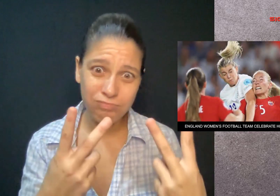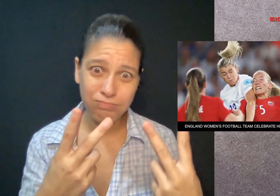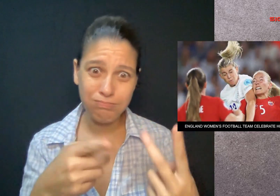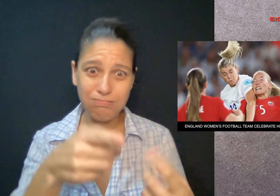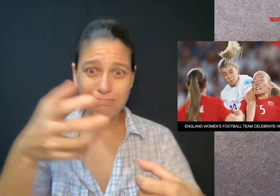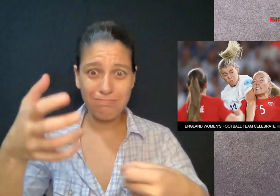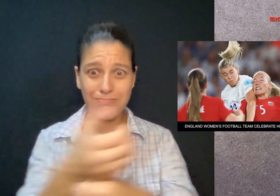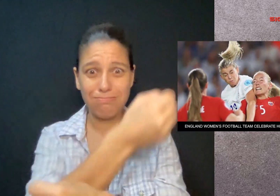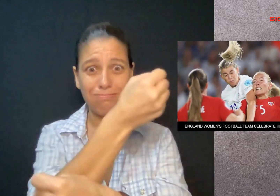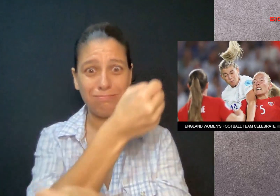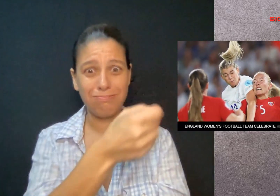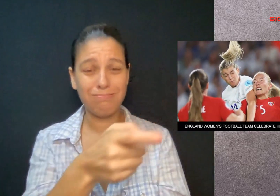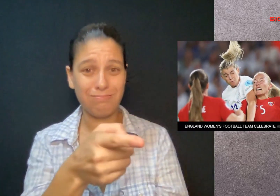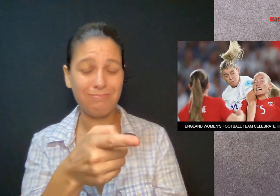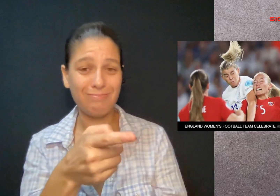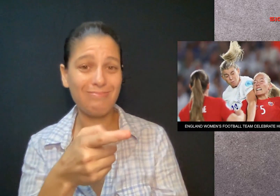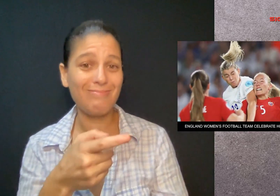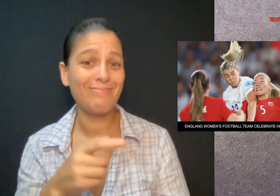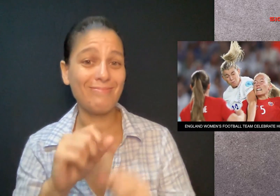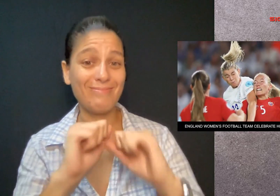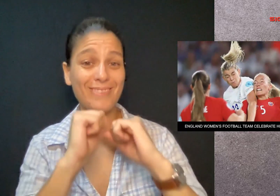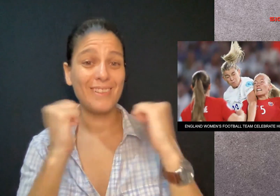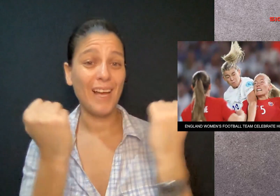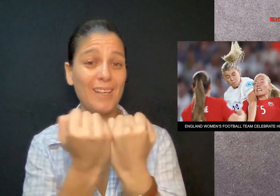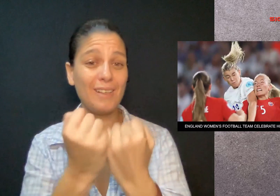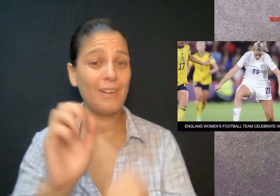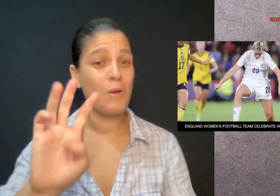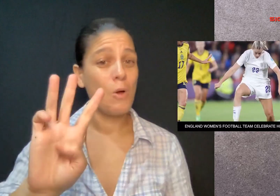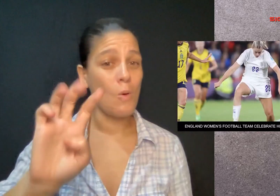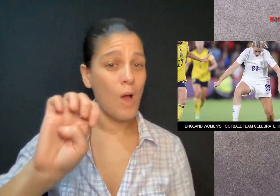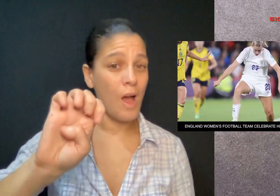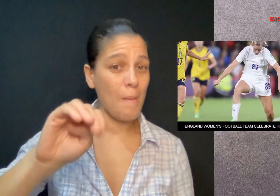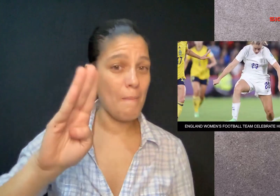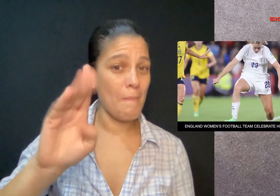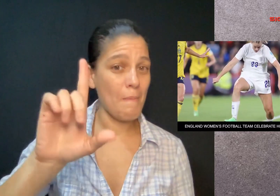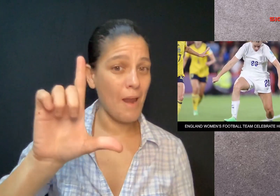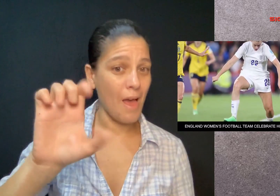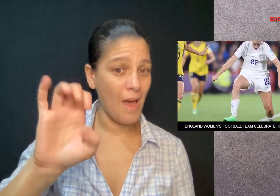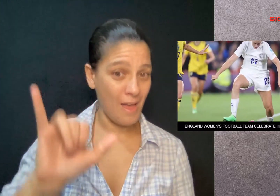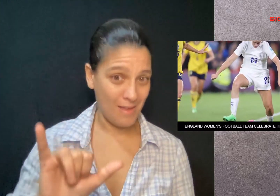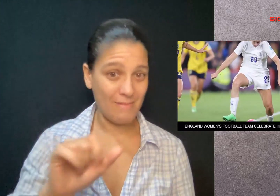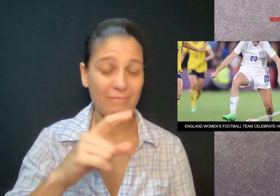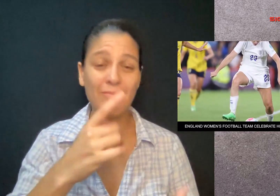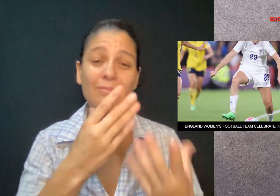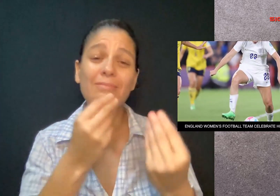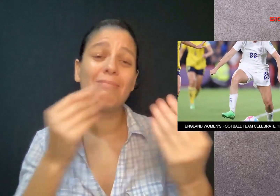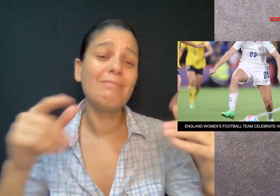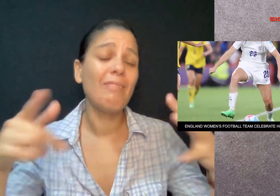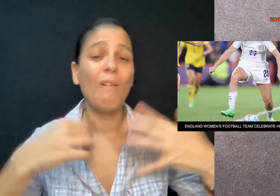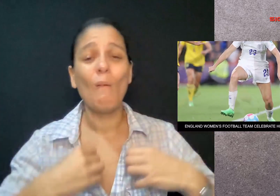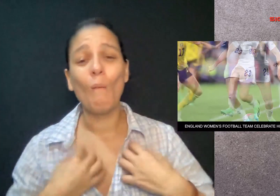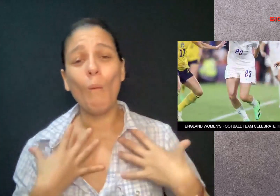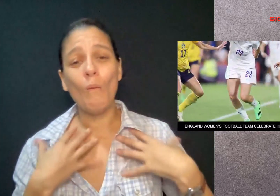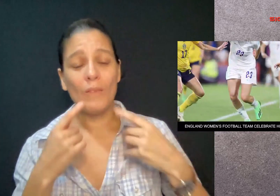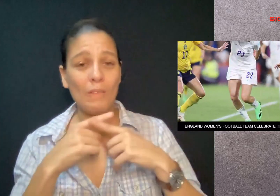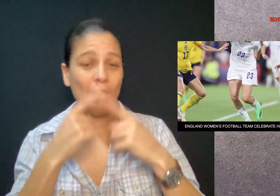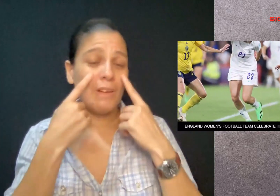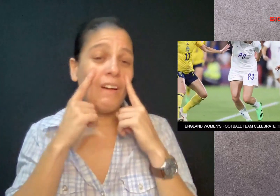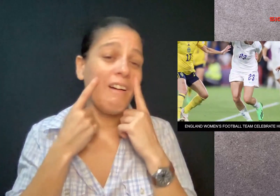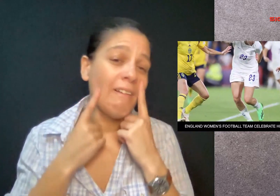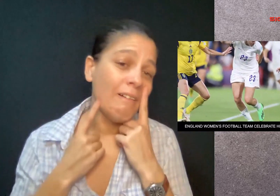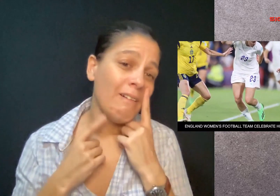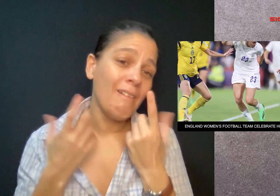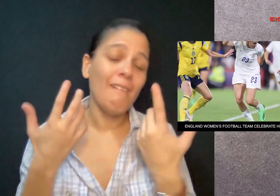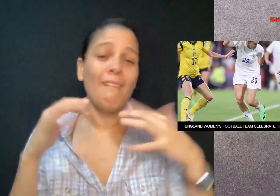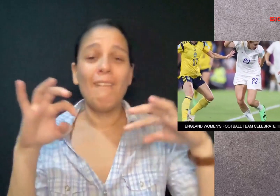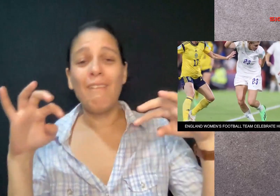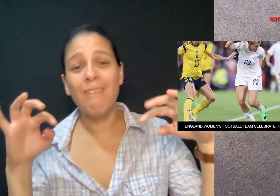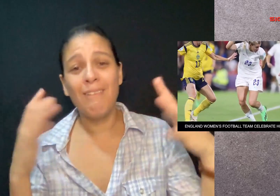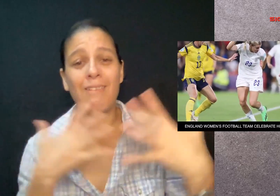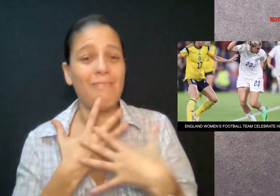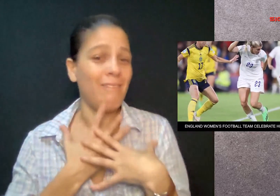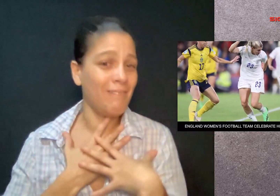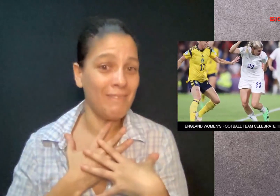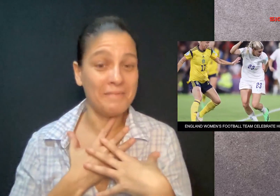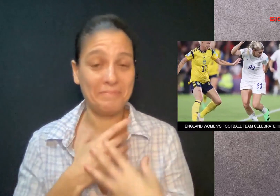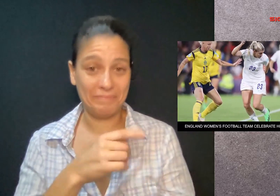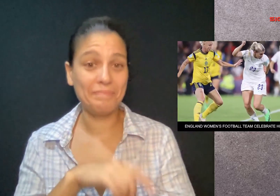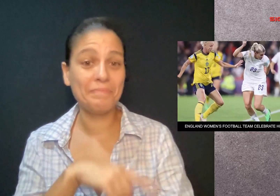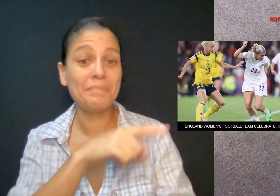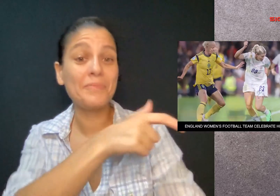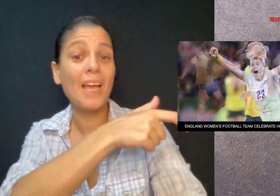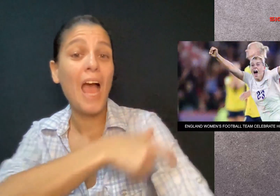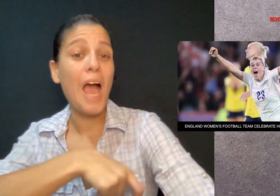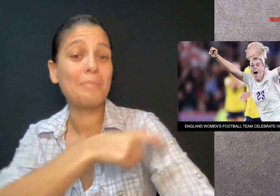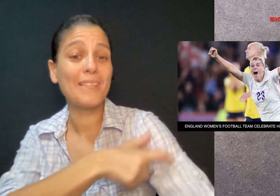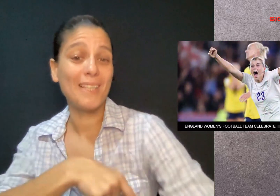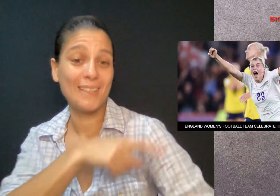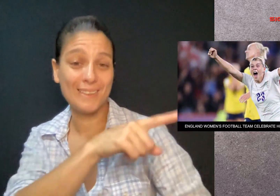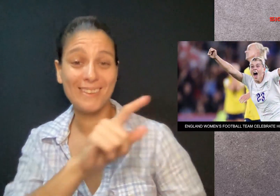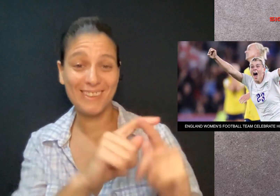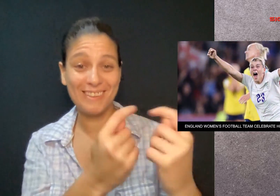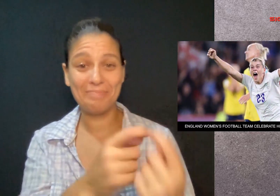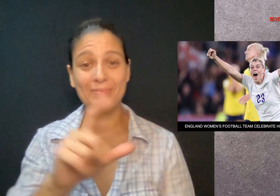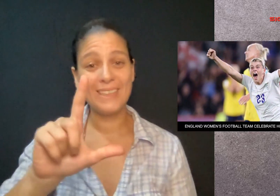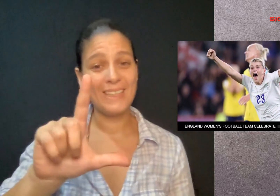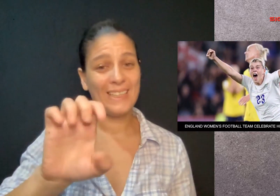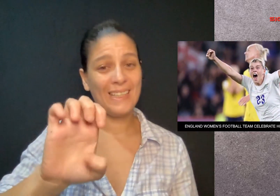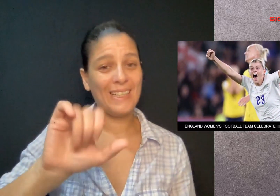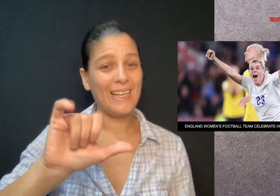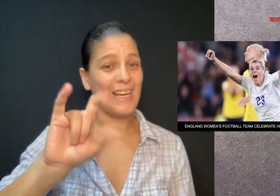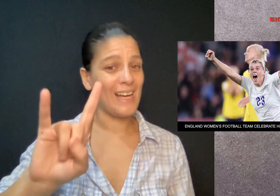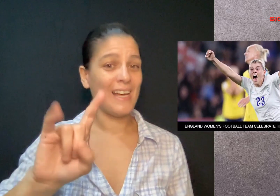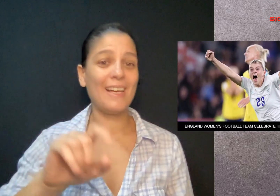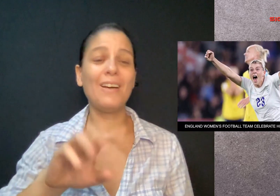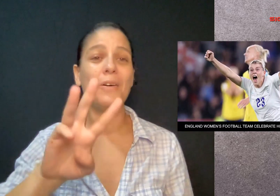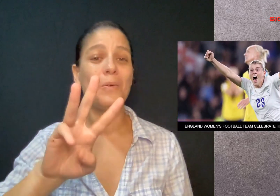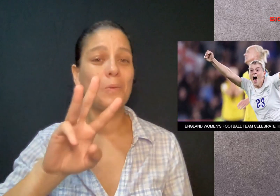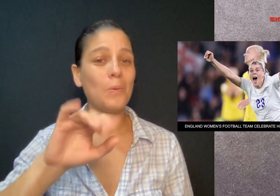witnessed the win at Wembley Stadium many fans were crying in the stands team Captain